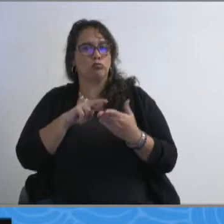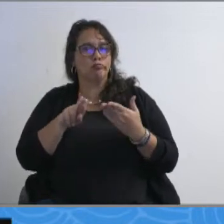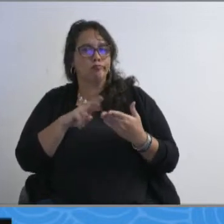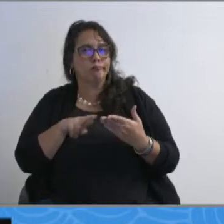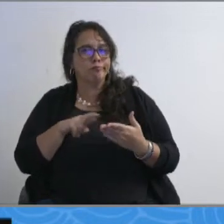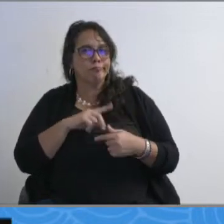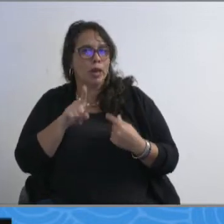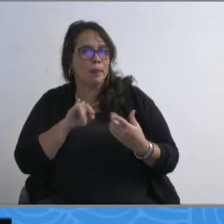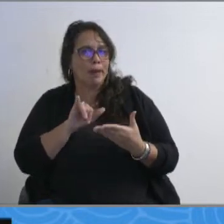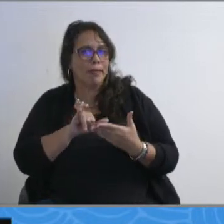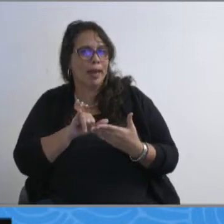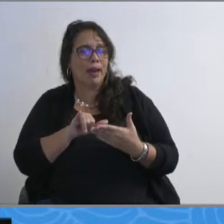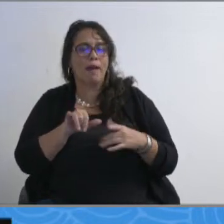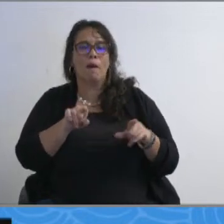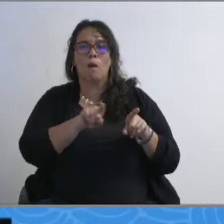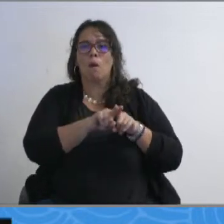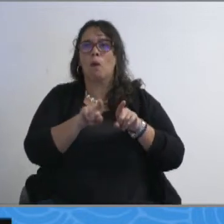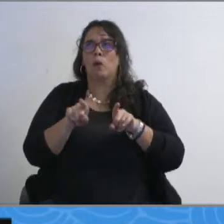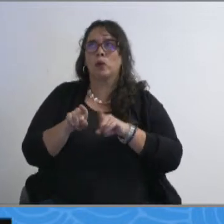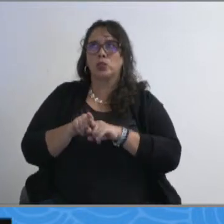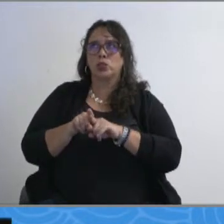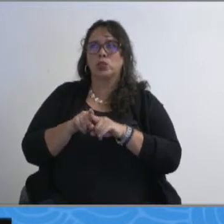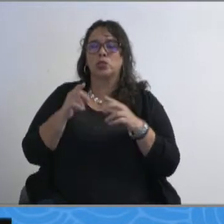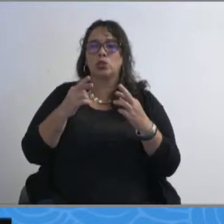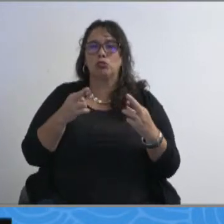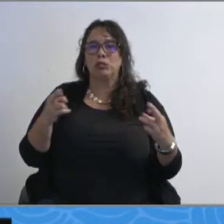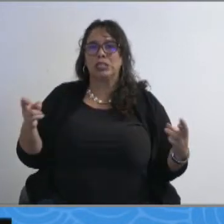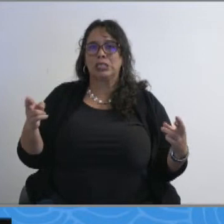in addition to these resources that we had